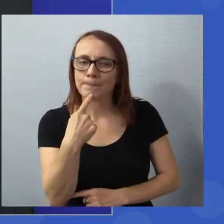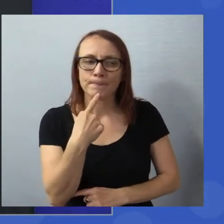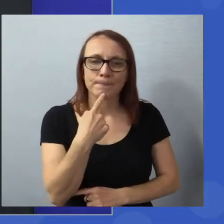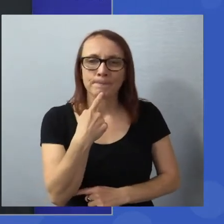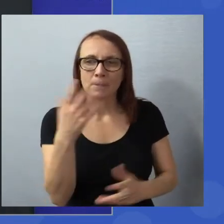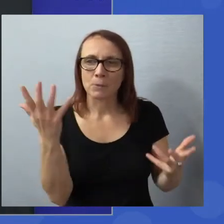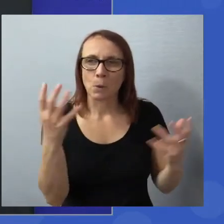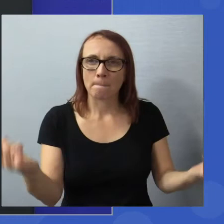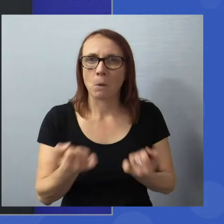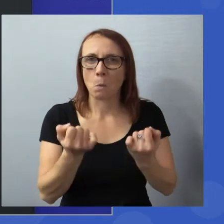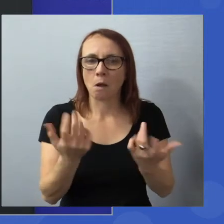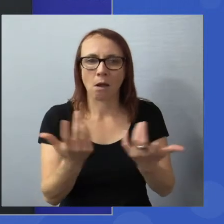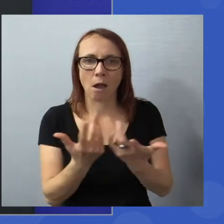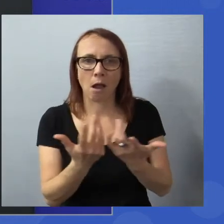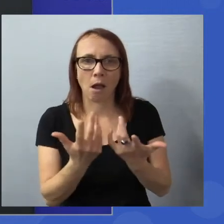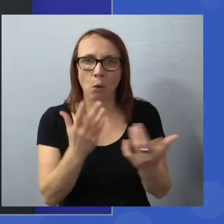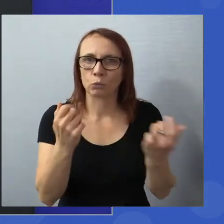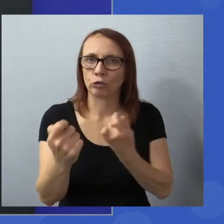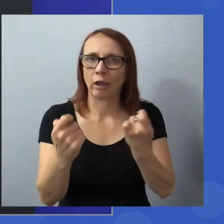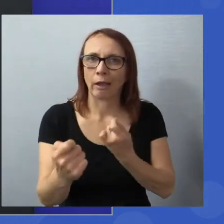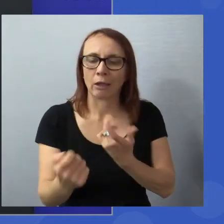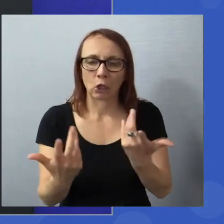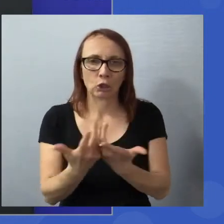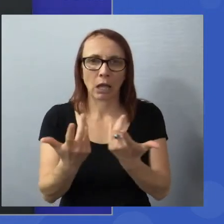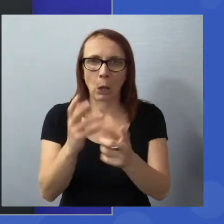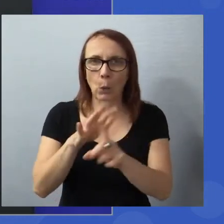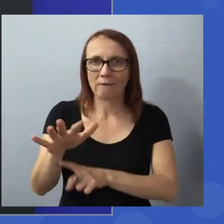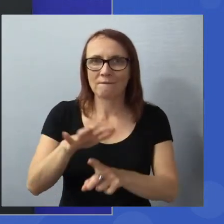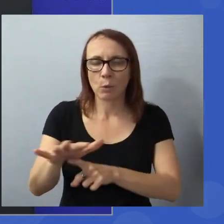how real is it exercise how can we influence it and can we begin to think